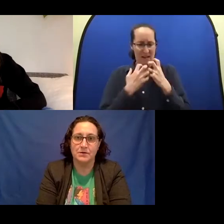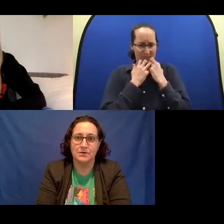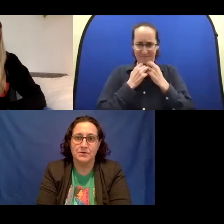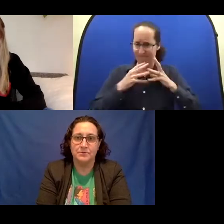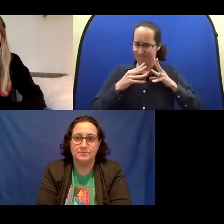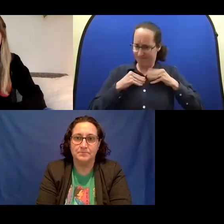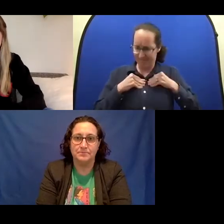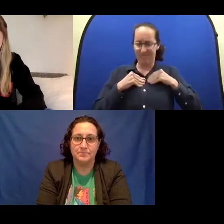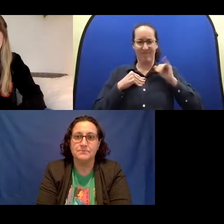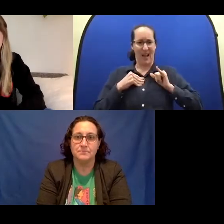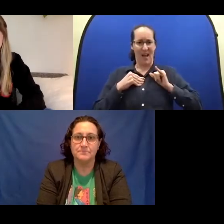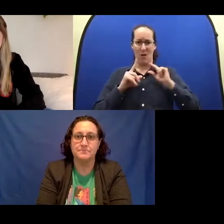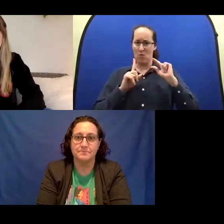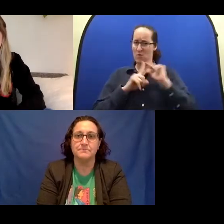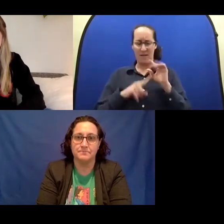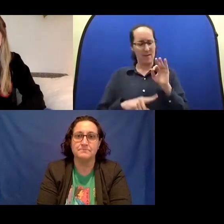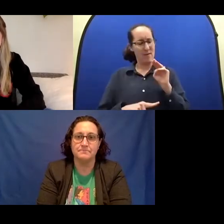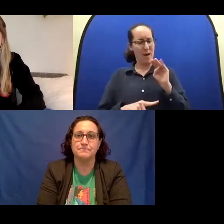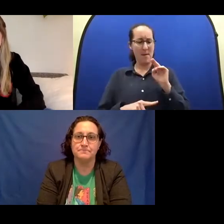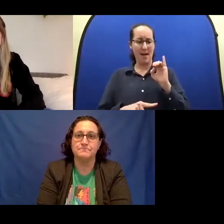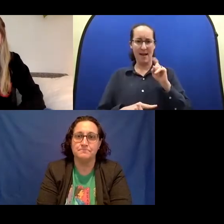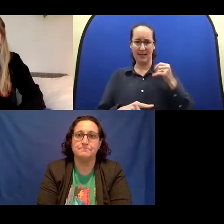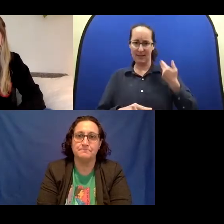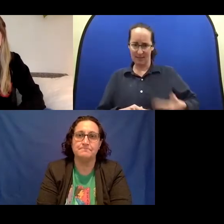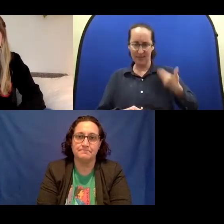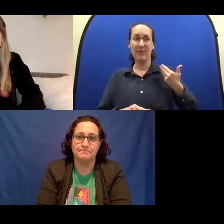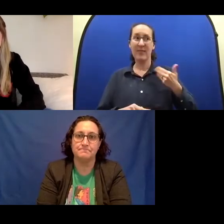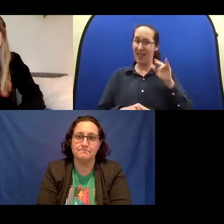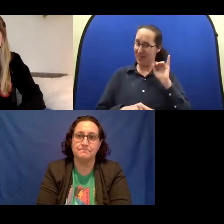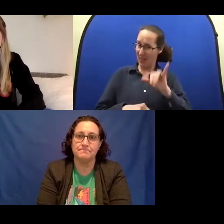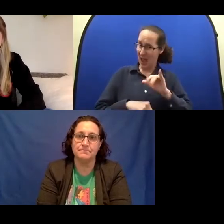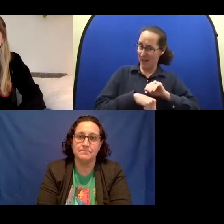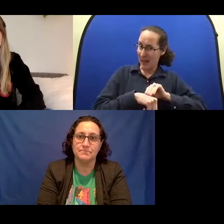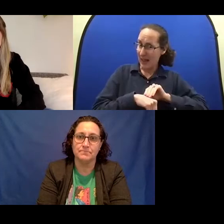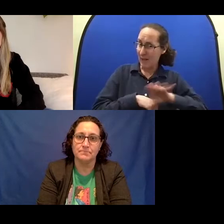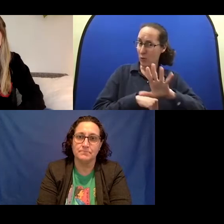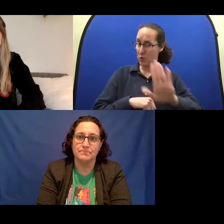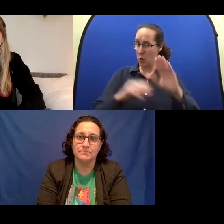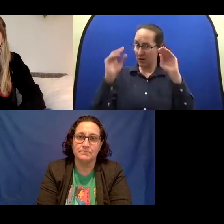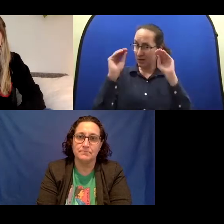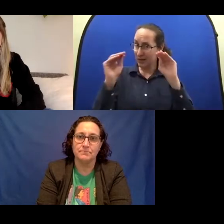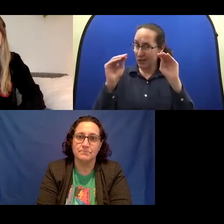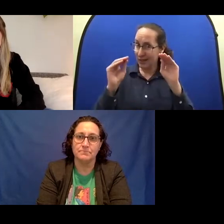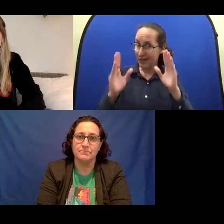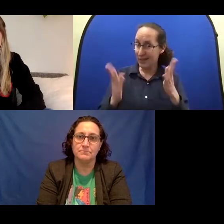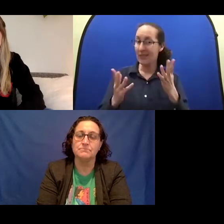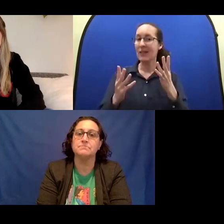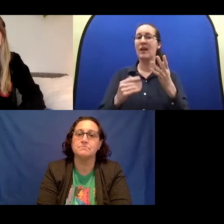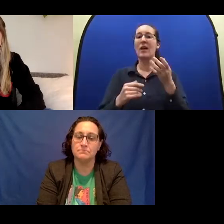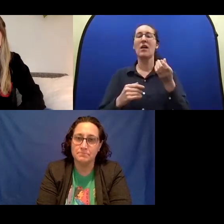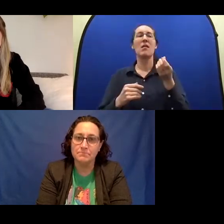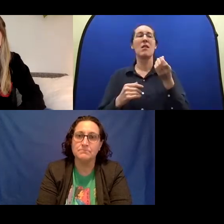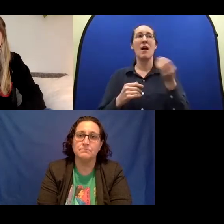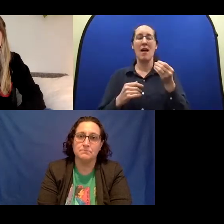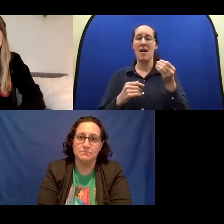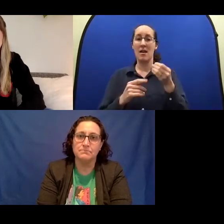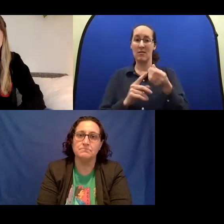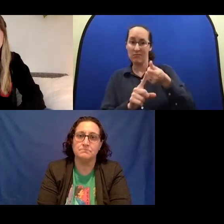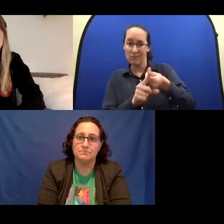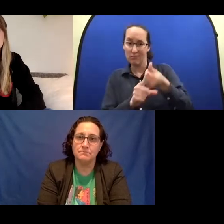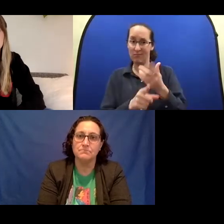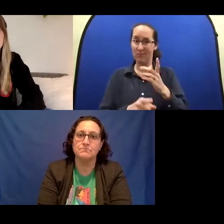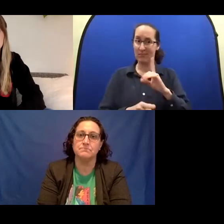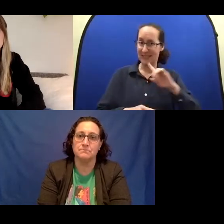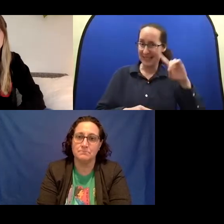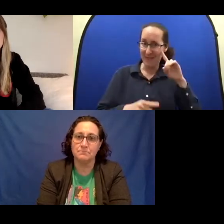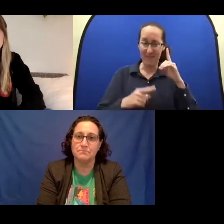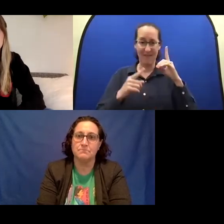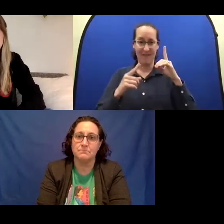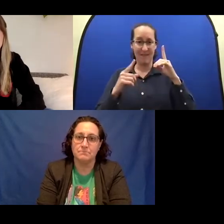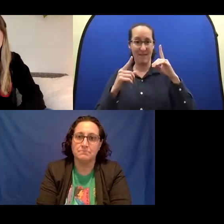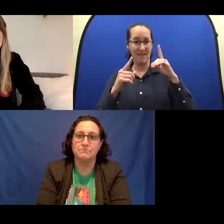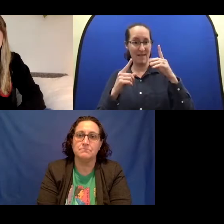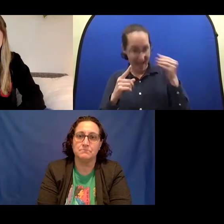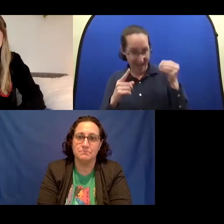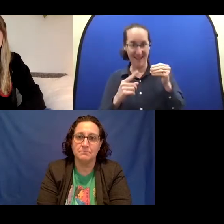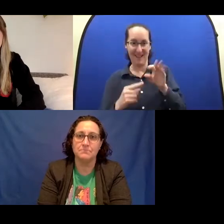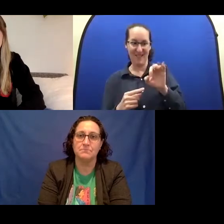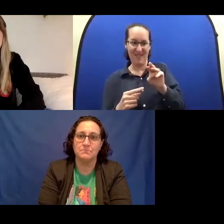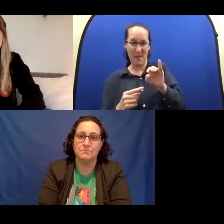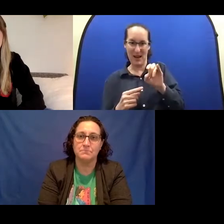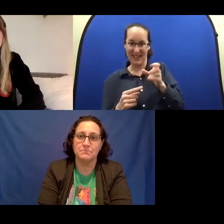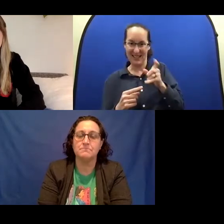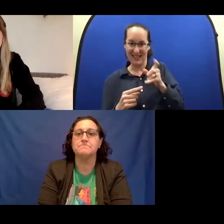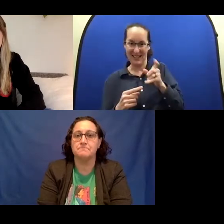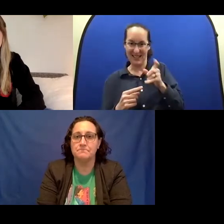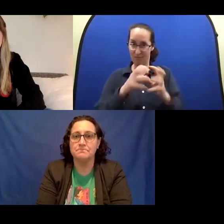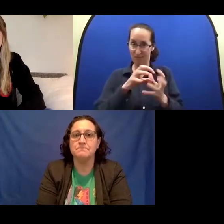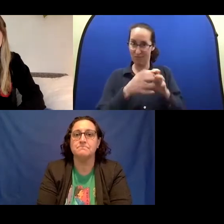feminism and your identities as being a Deaf individual, how do those intersect or do they?